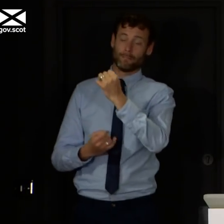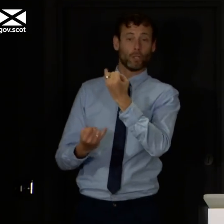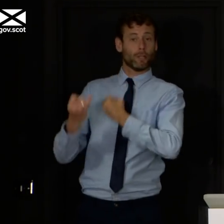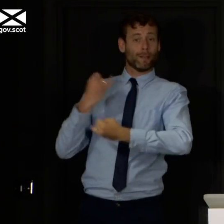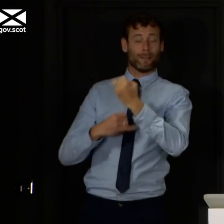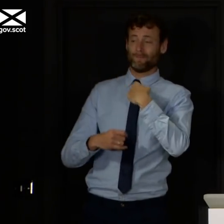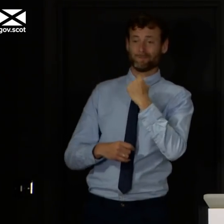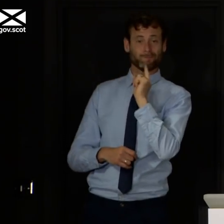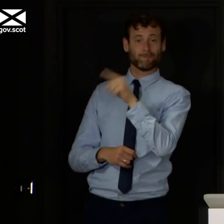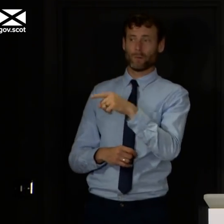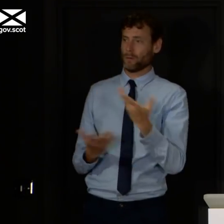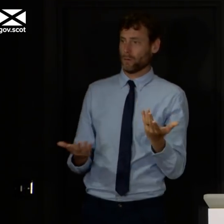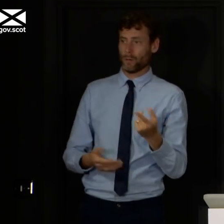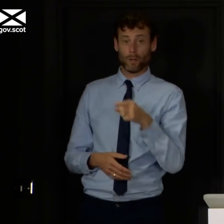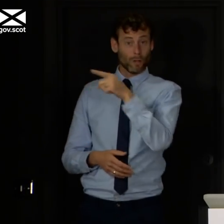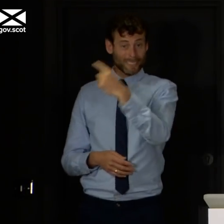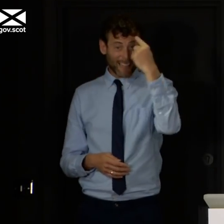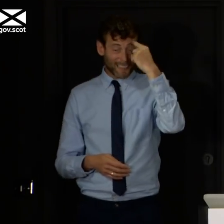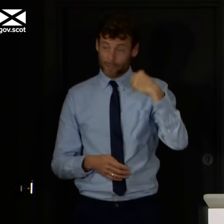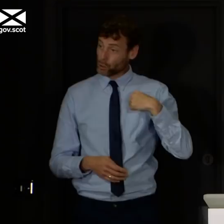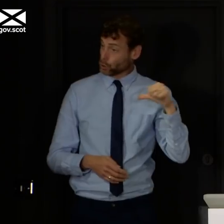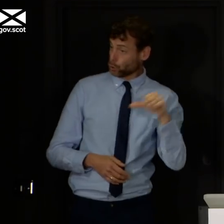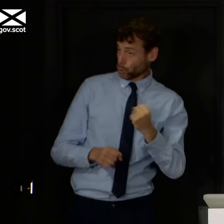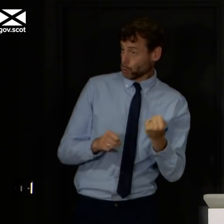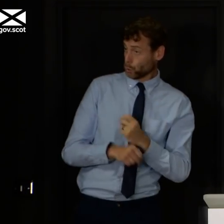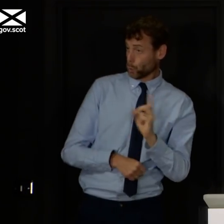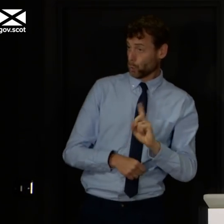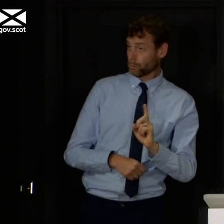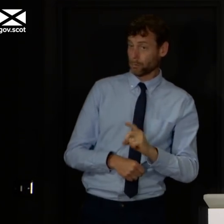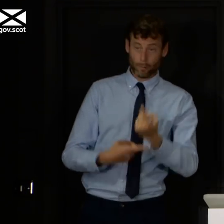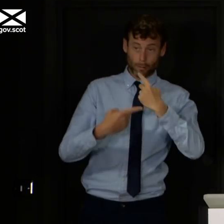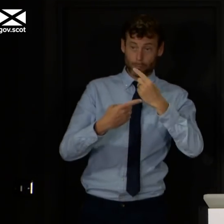Hamilton thinks we should have done take precipitate action to open up sectors of our economy while